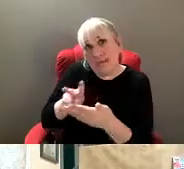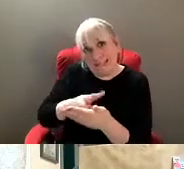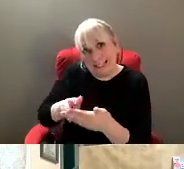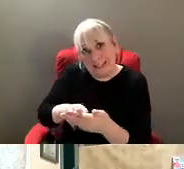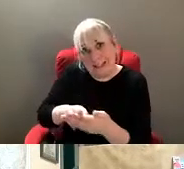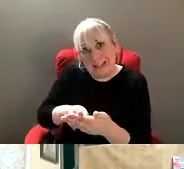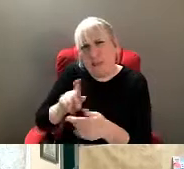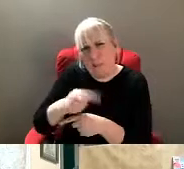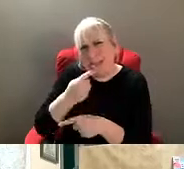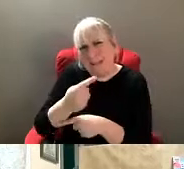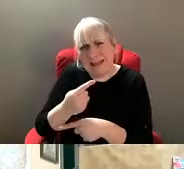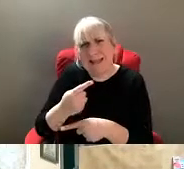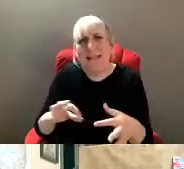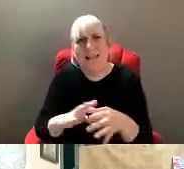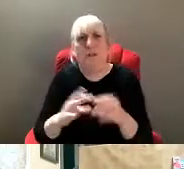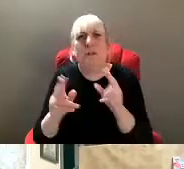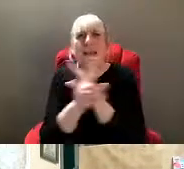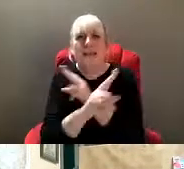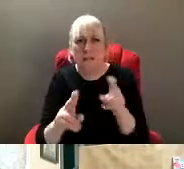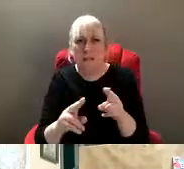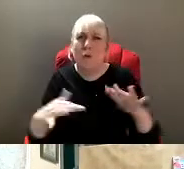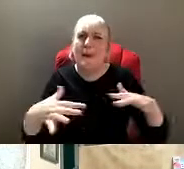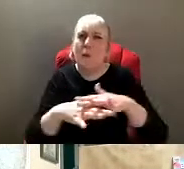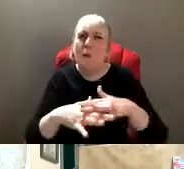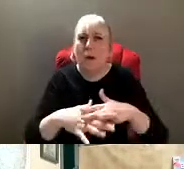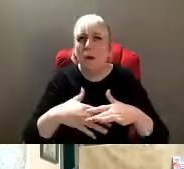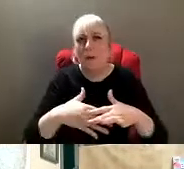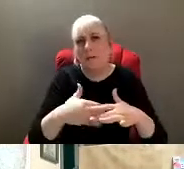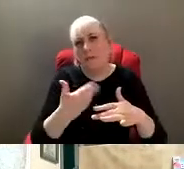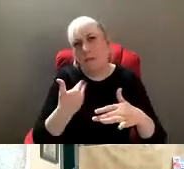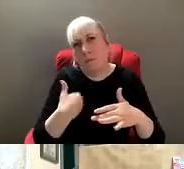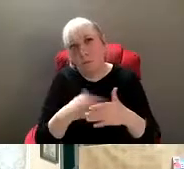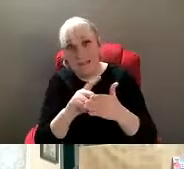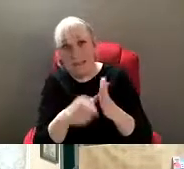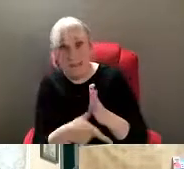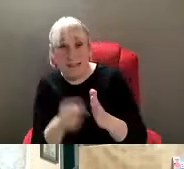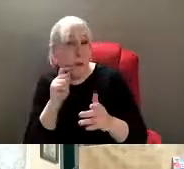network of women with disabilities and i just wanted to encourage people to join us and to